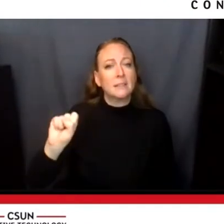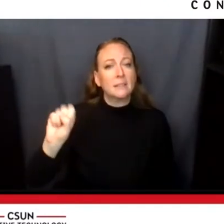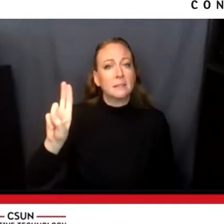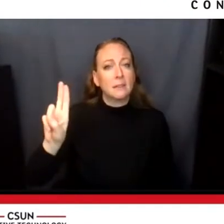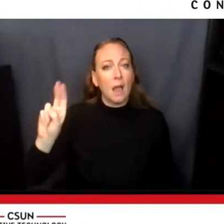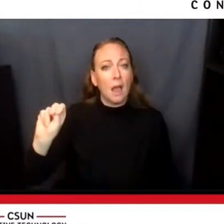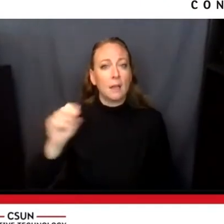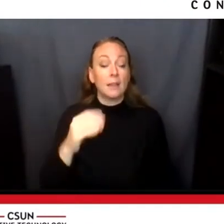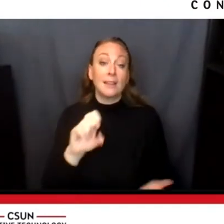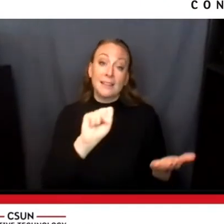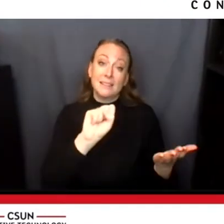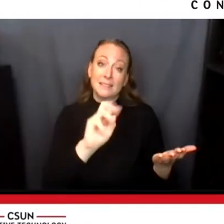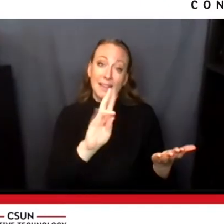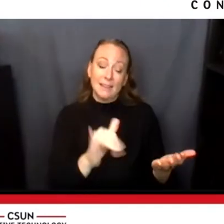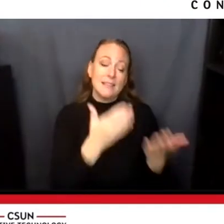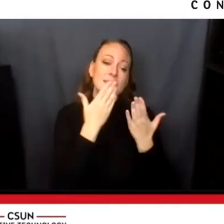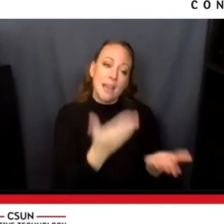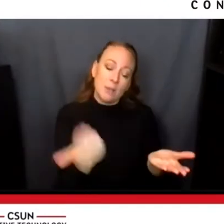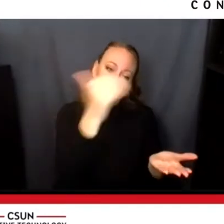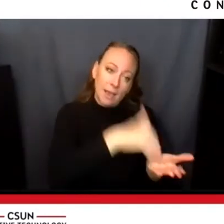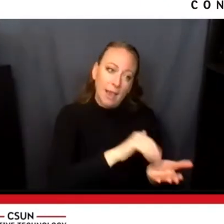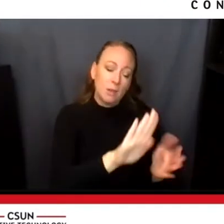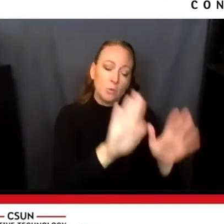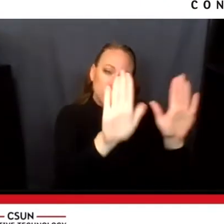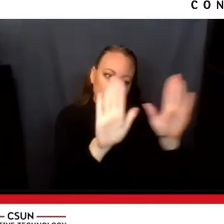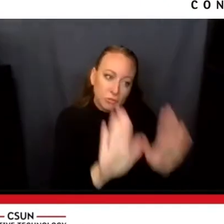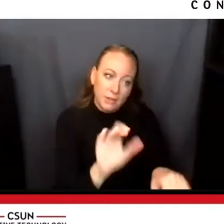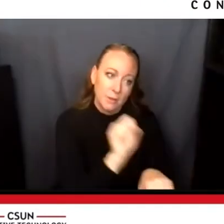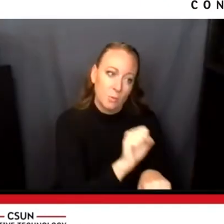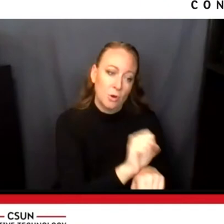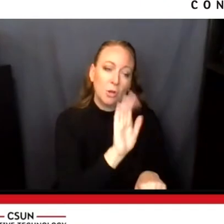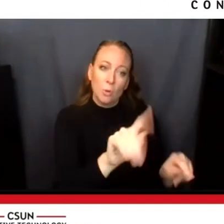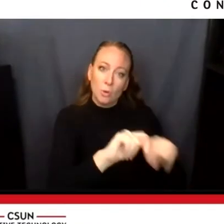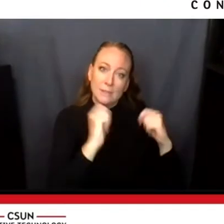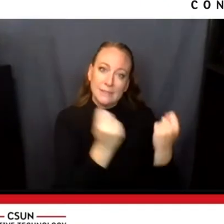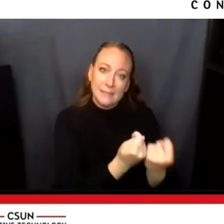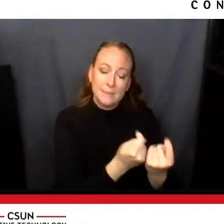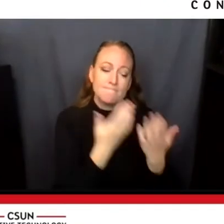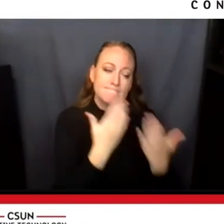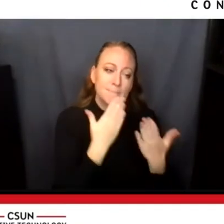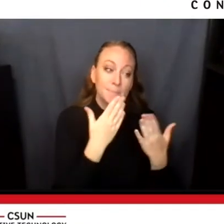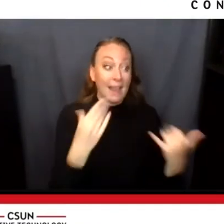thank you for all of your great work and your team. And particularly this year, trying something new and different.